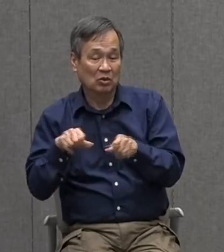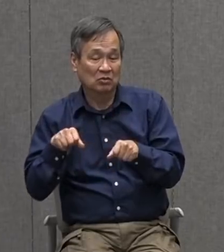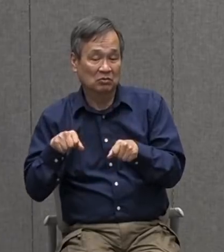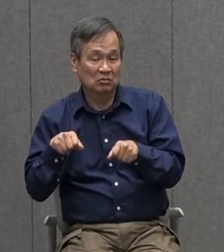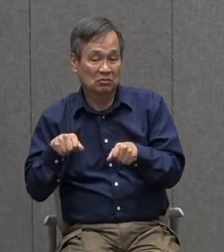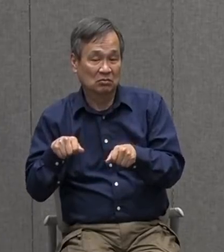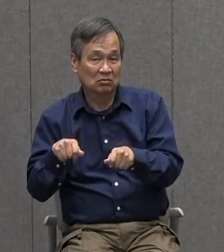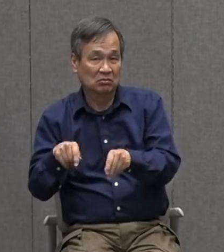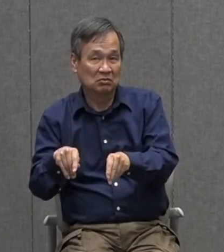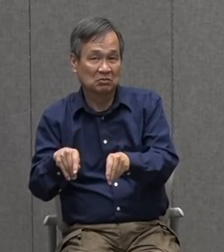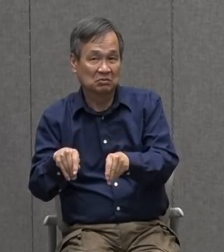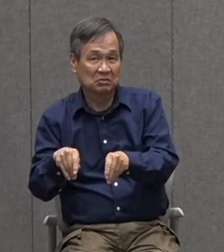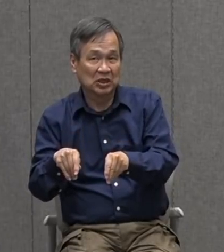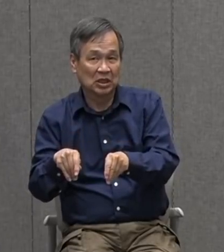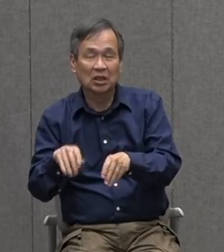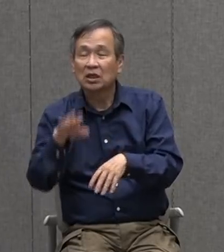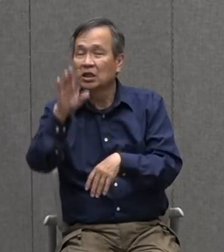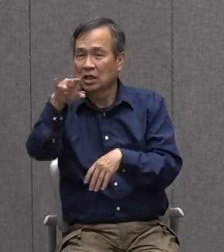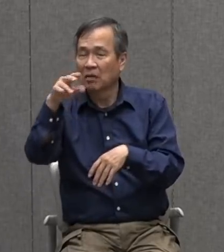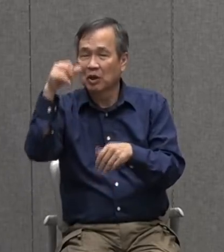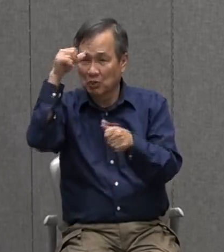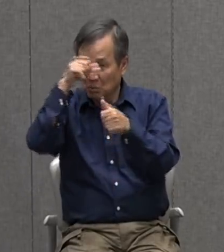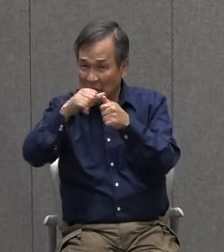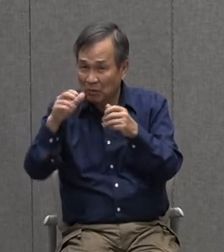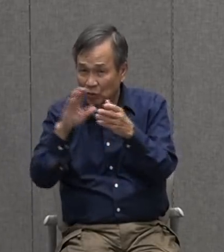When we talked to him here, let's look back.